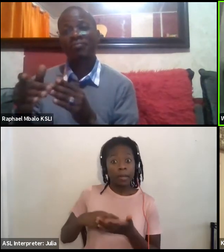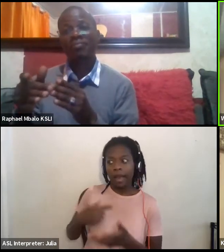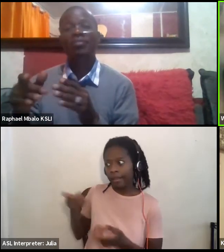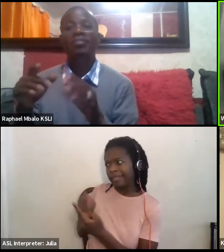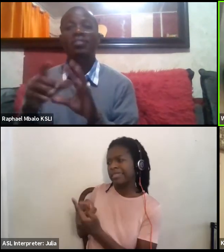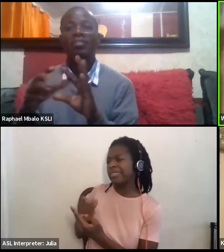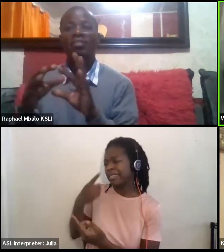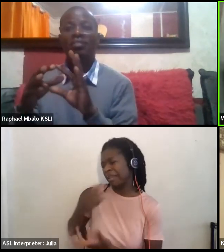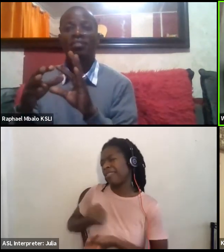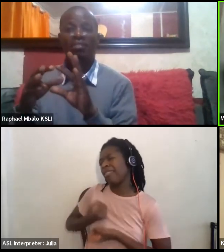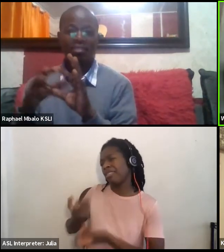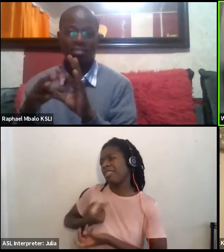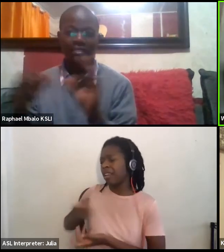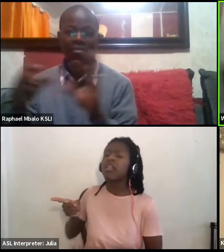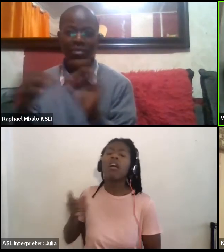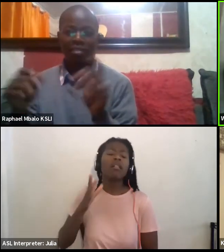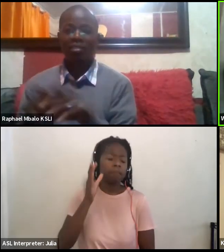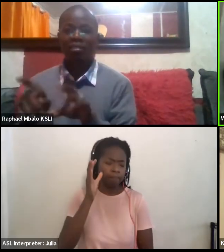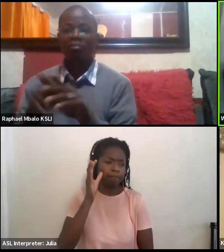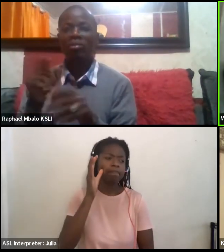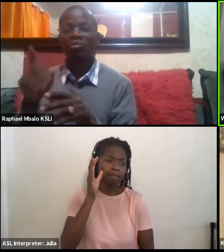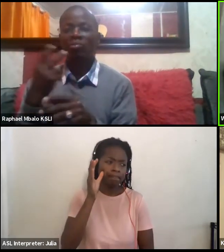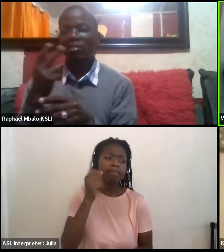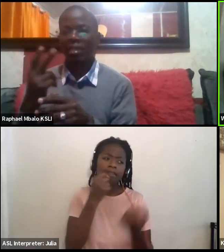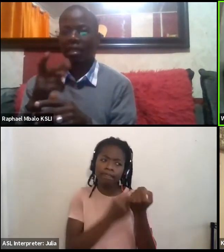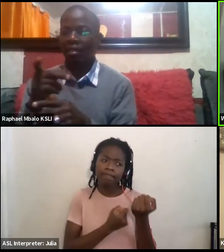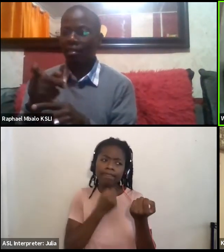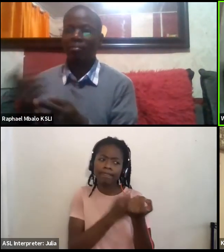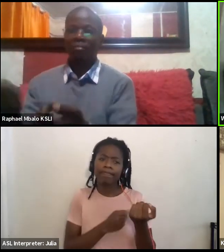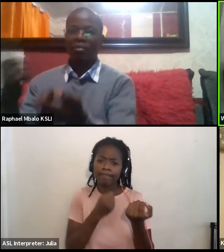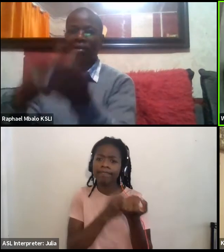they will come and they will be your shoulder basically.